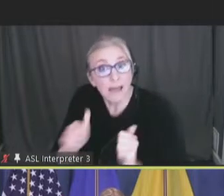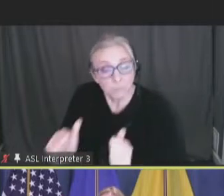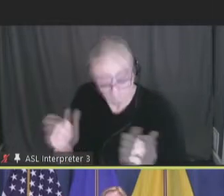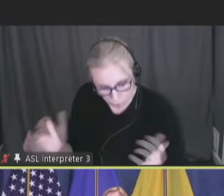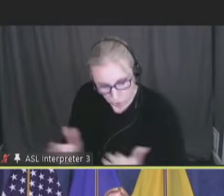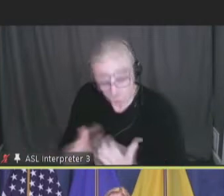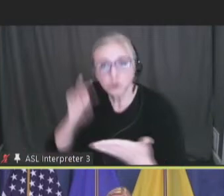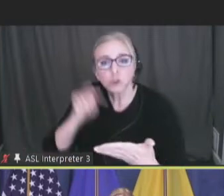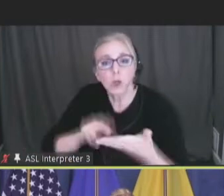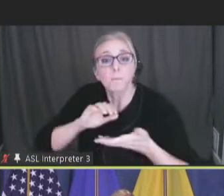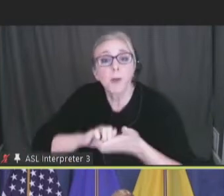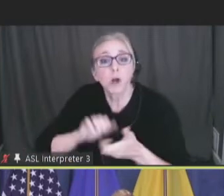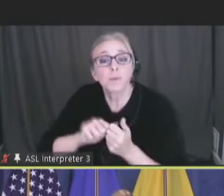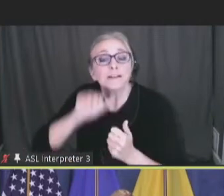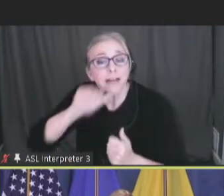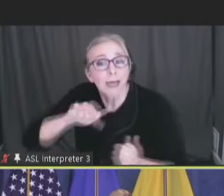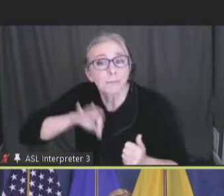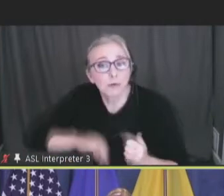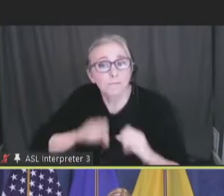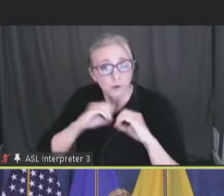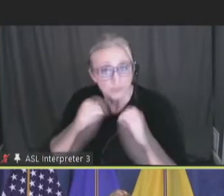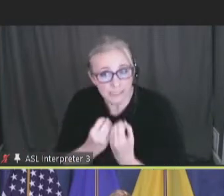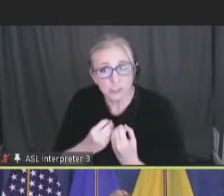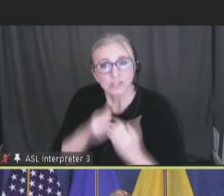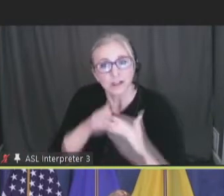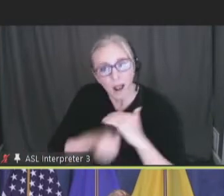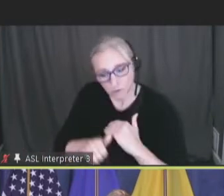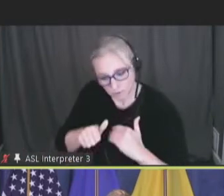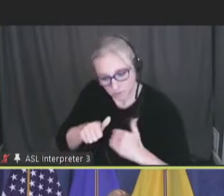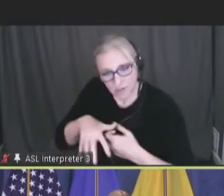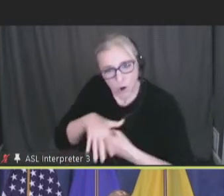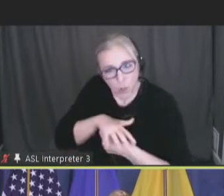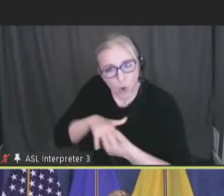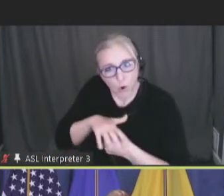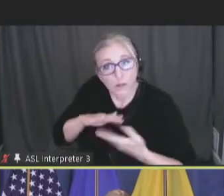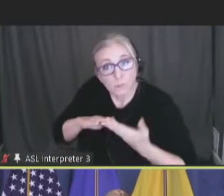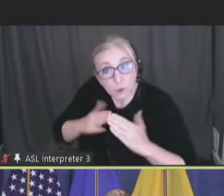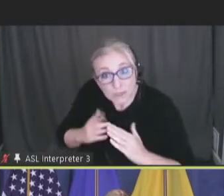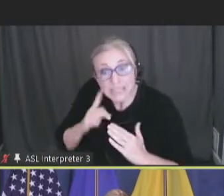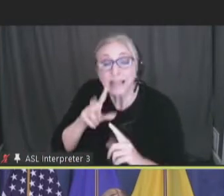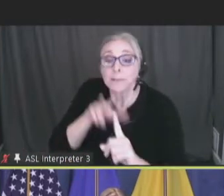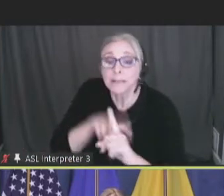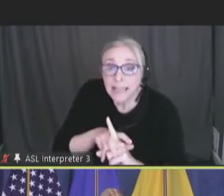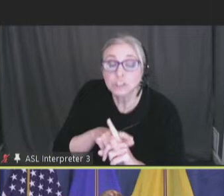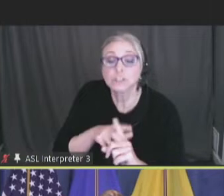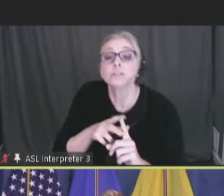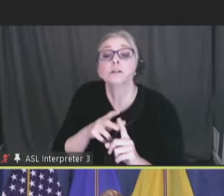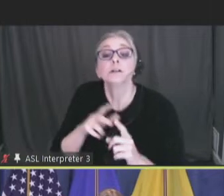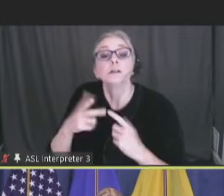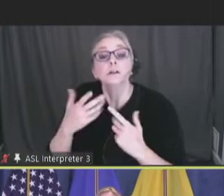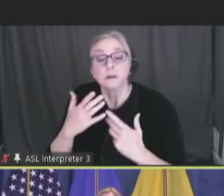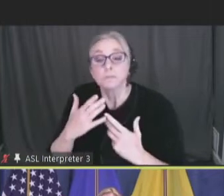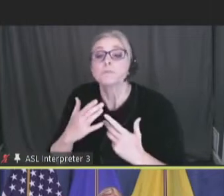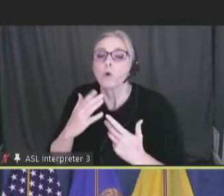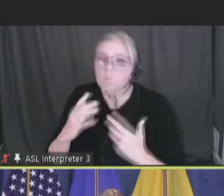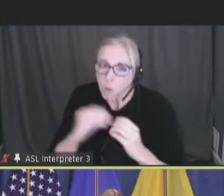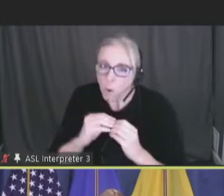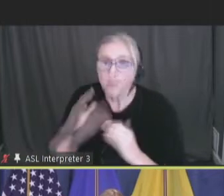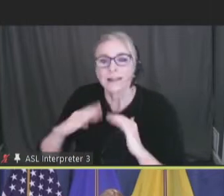to partner with non-profit organizations within their community. And applications prioritizing counties and states that had less than 50 percent of